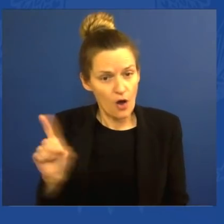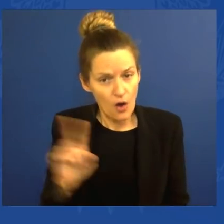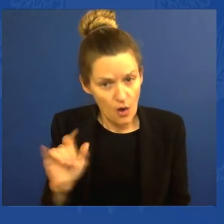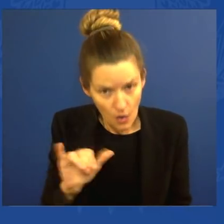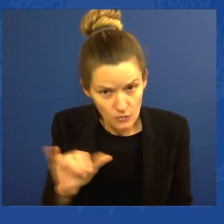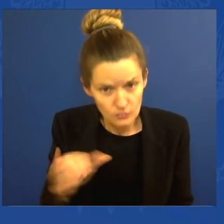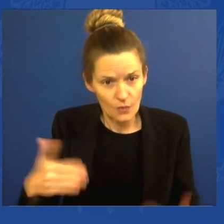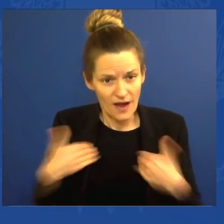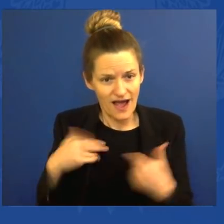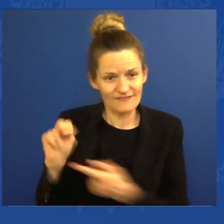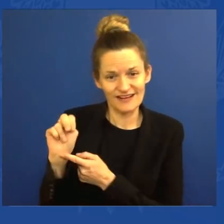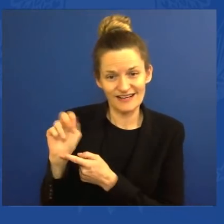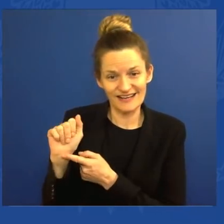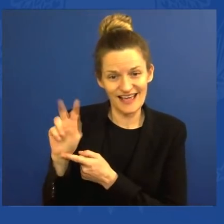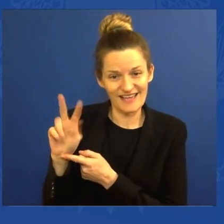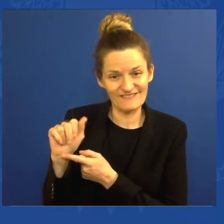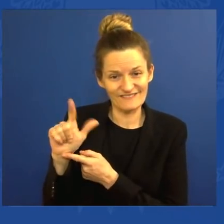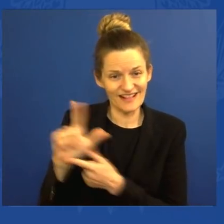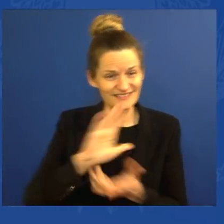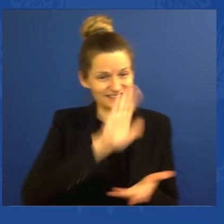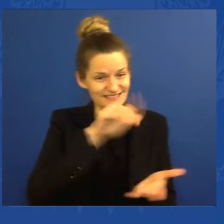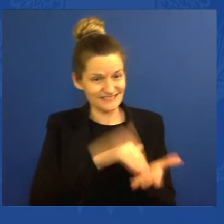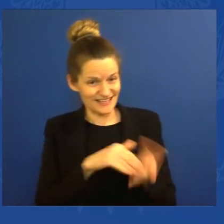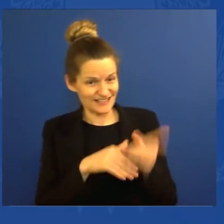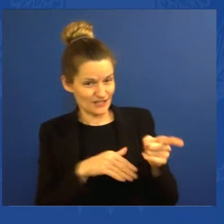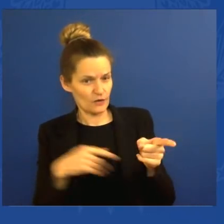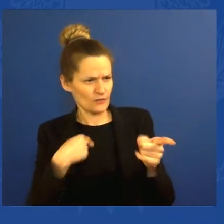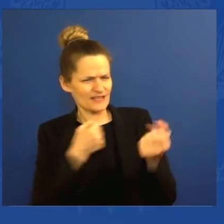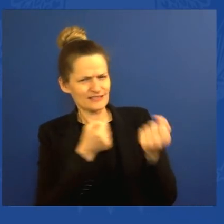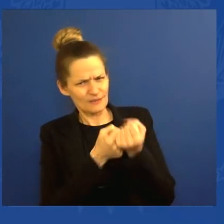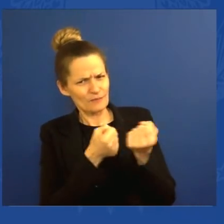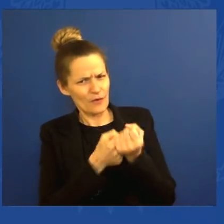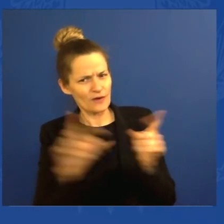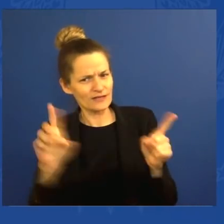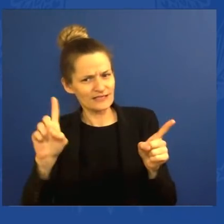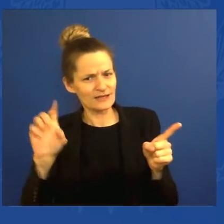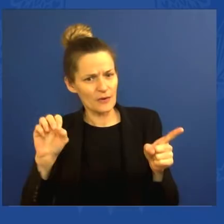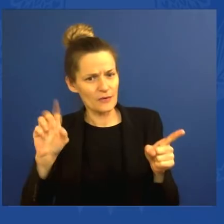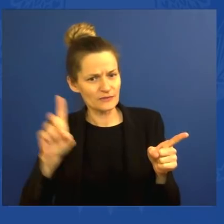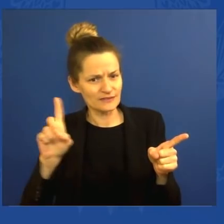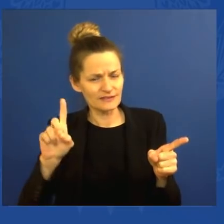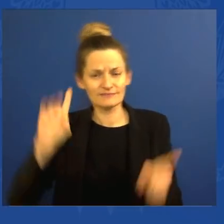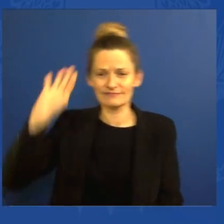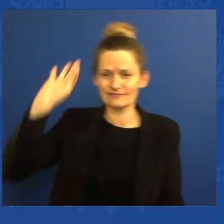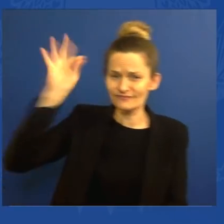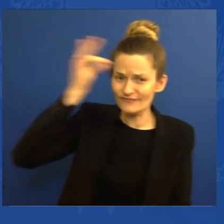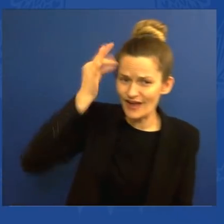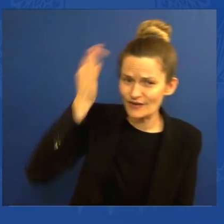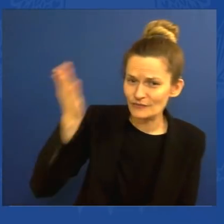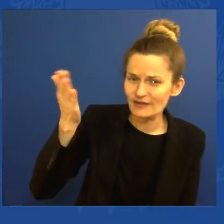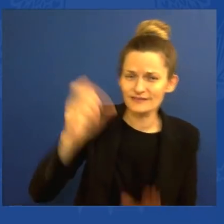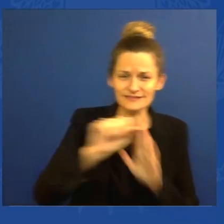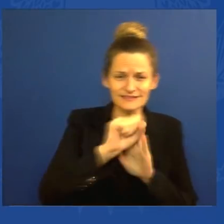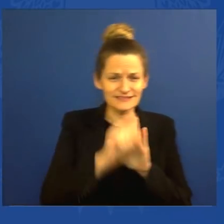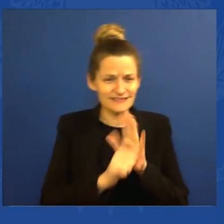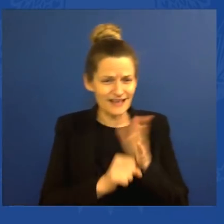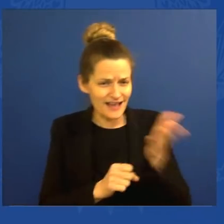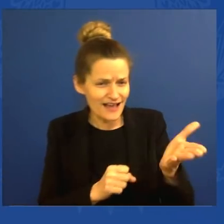So those -- the federal, the private sector, and the state governments that come together -- those partnerships are in place right now